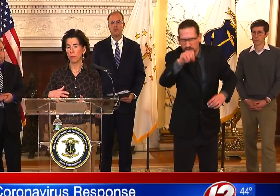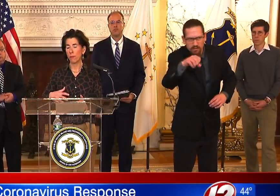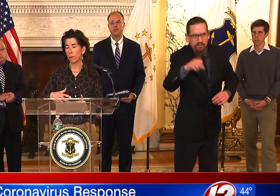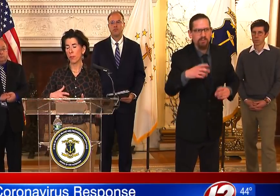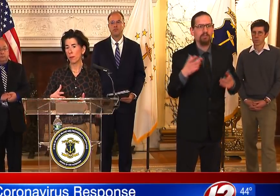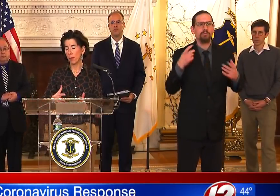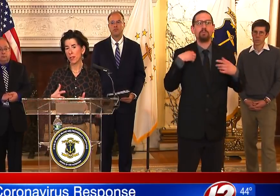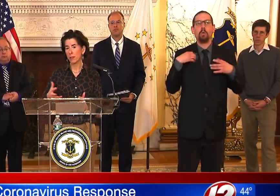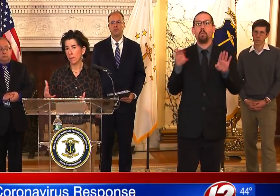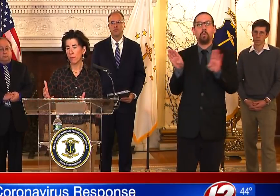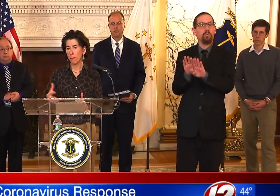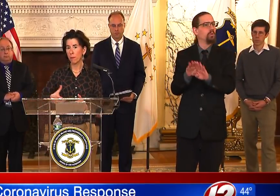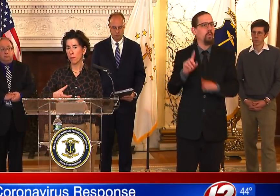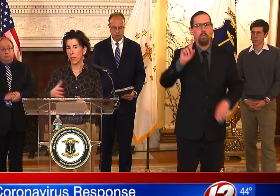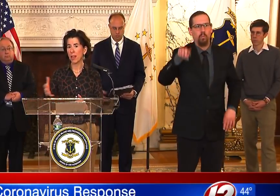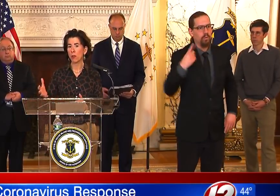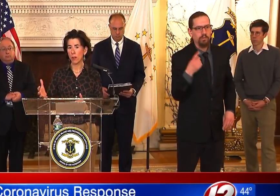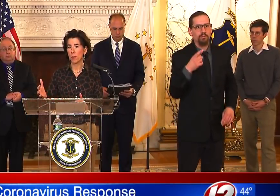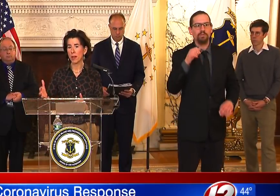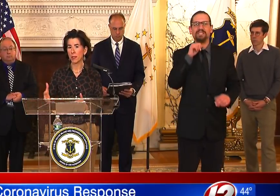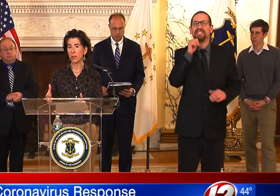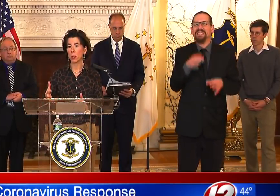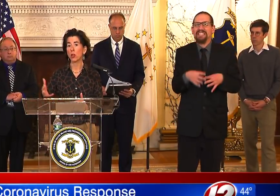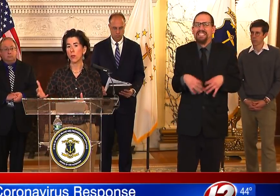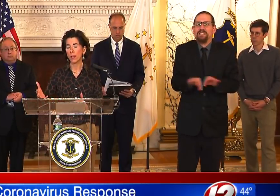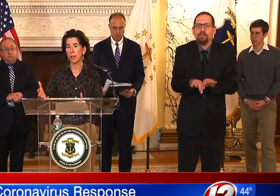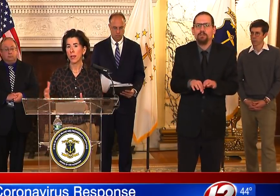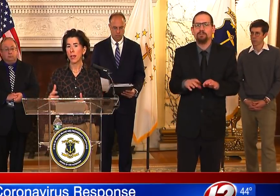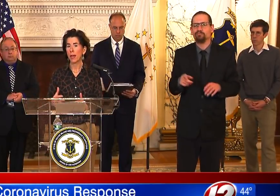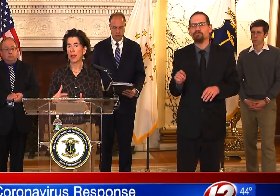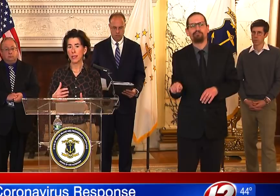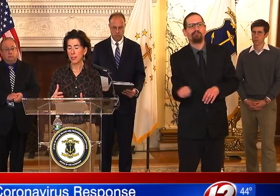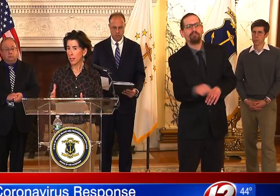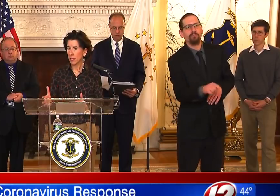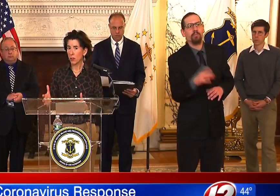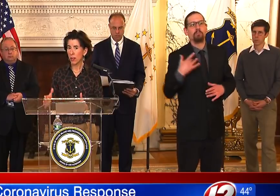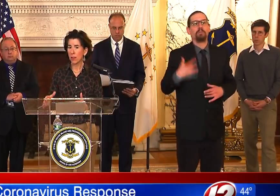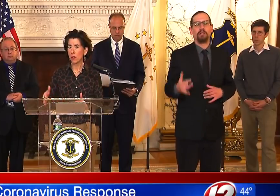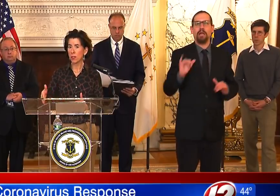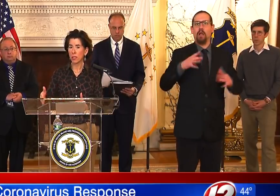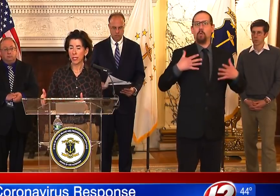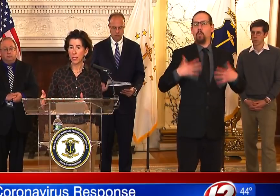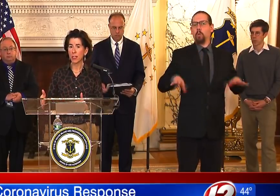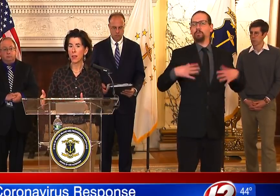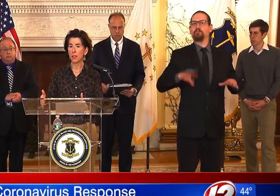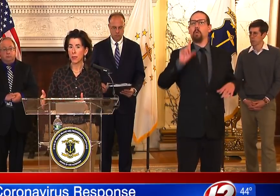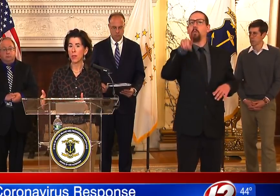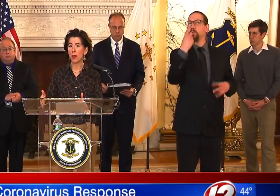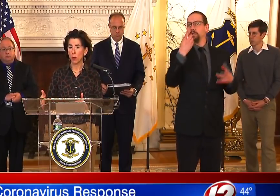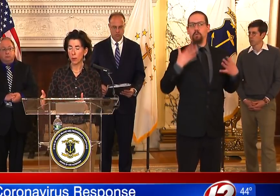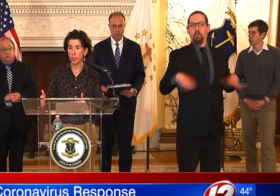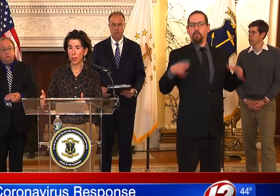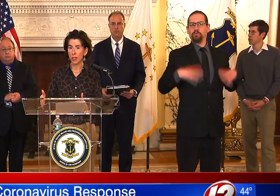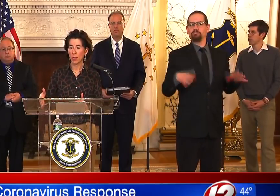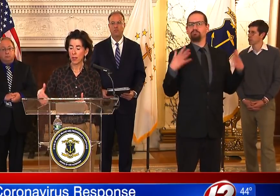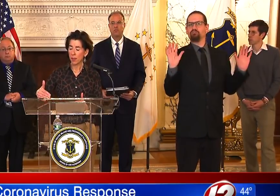THE STORES I AM CLOSING EFFECTIVE TOMORROW ARE NON-ESSENTIAL RETAIL. THE BIGGEST CATEGORY IS